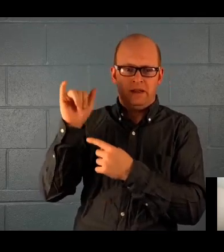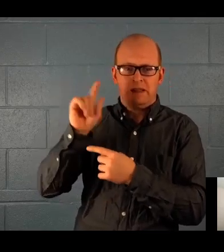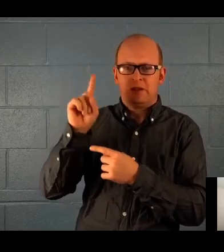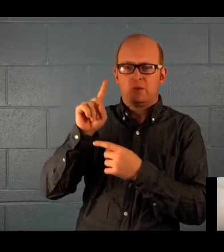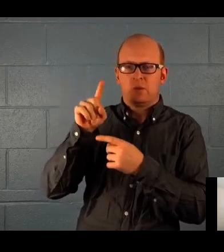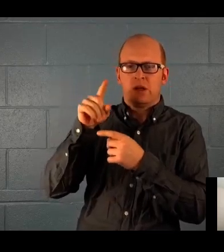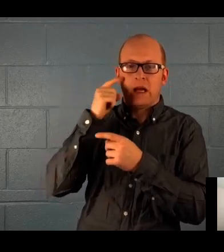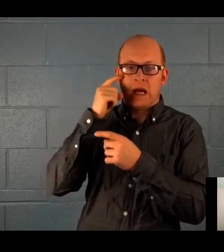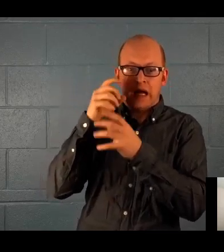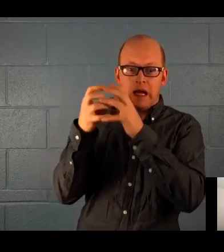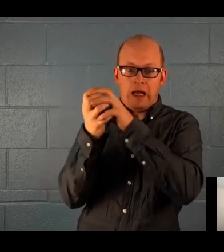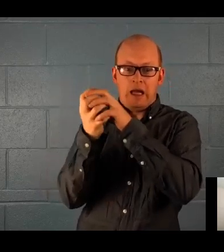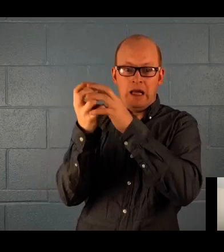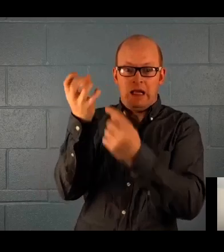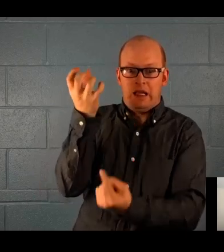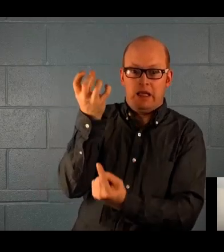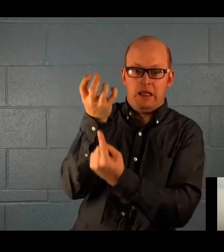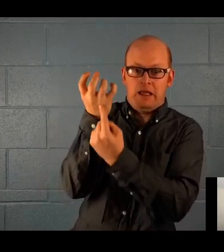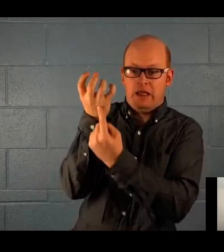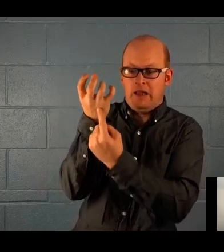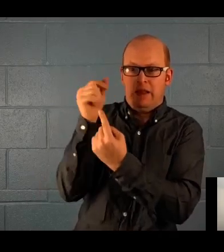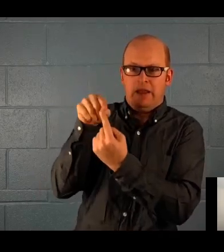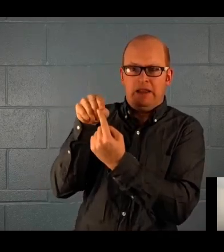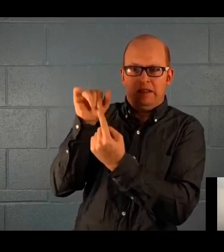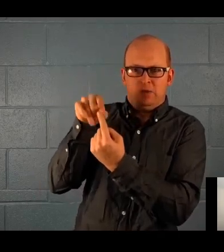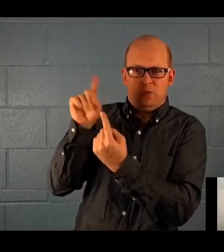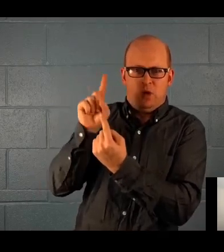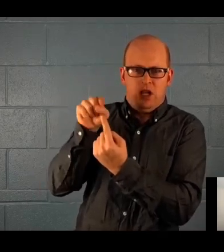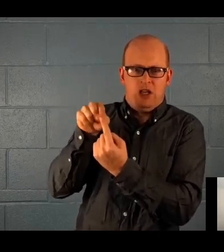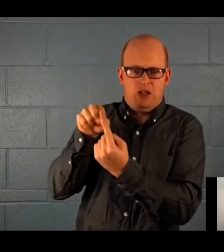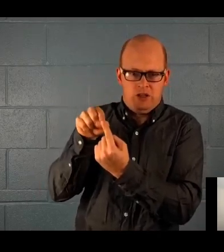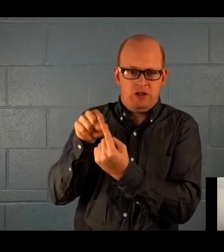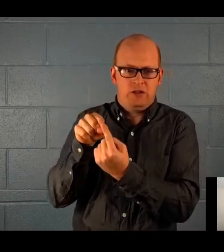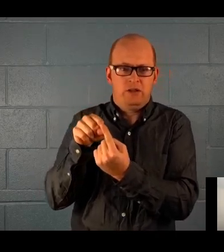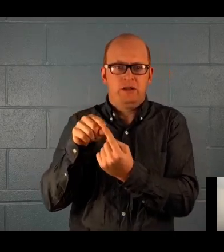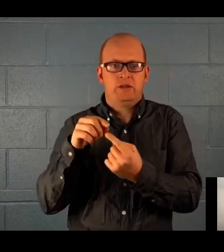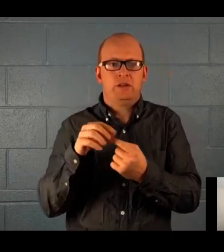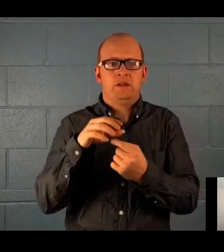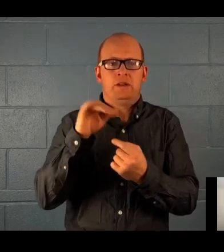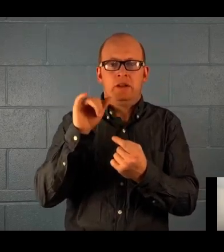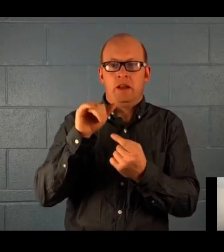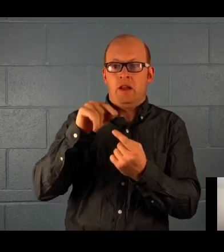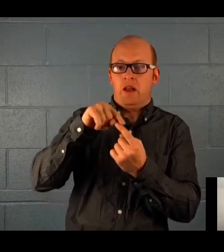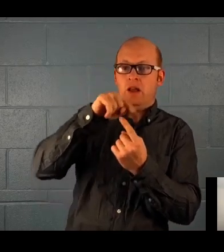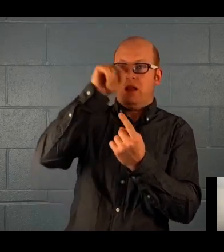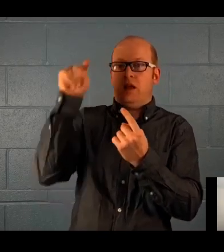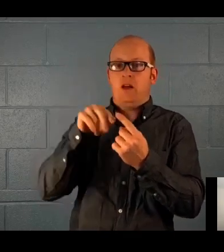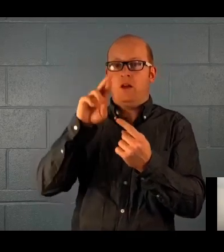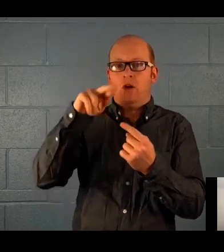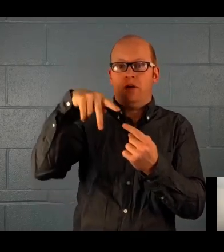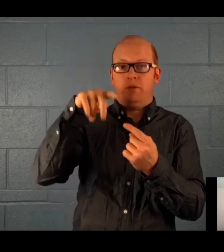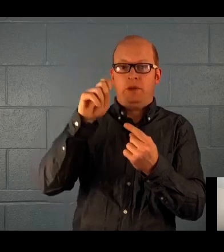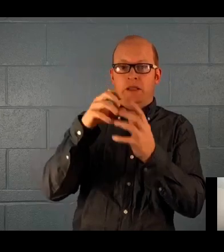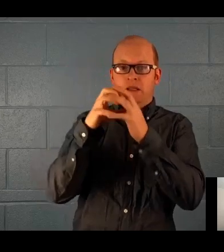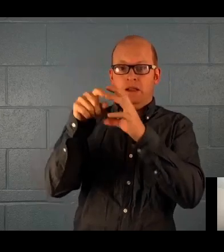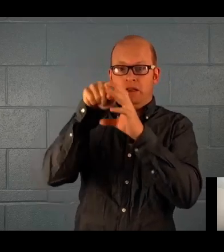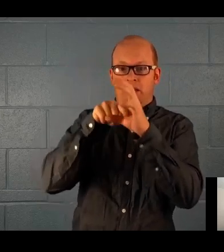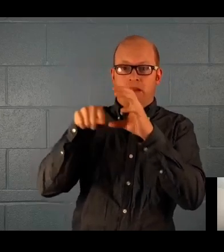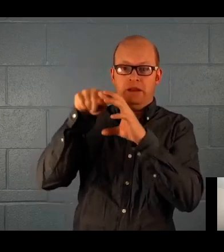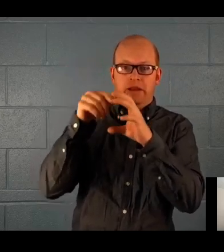Whereas little to no expression could be detected in the retinal pigment epithelium. The exact opposite is true in the mouse retina, where